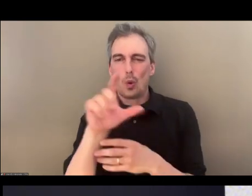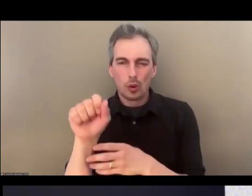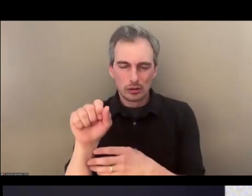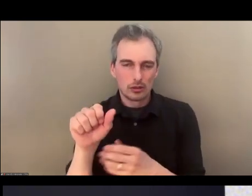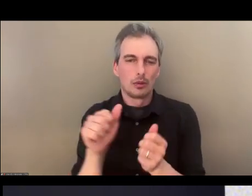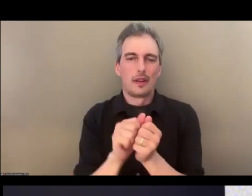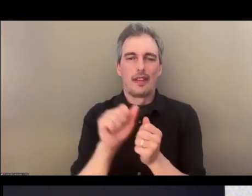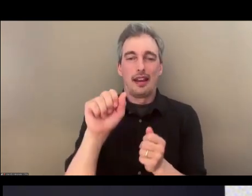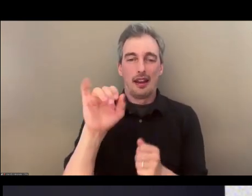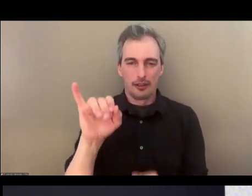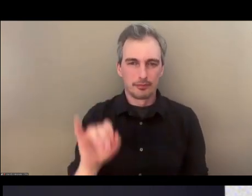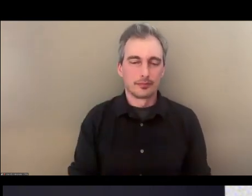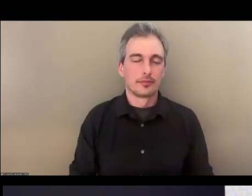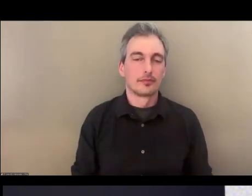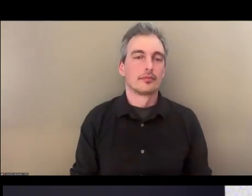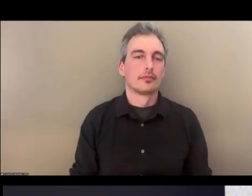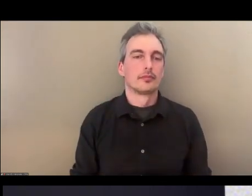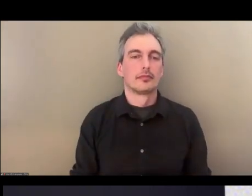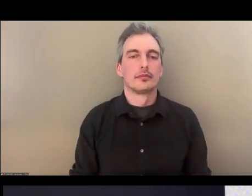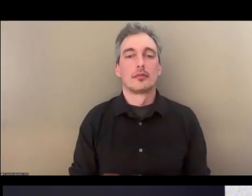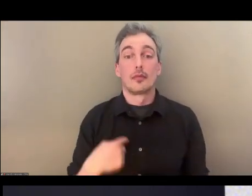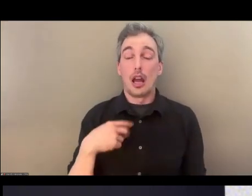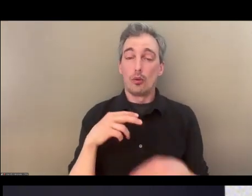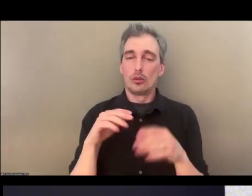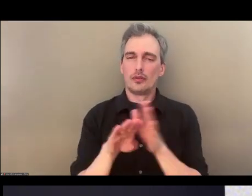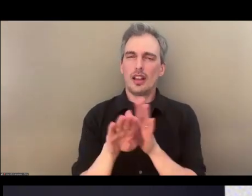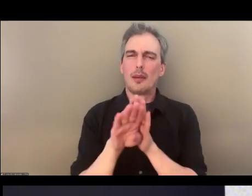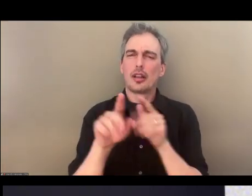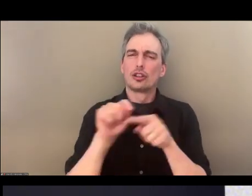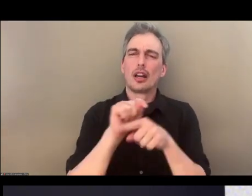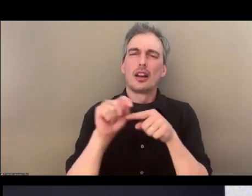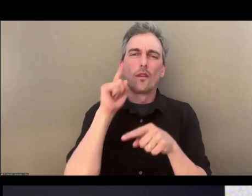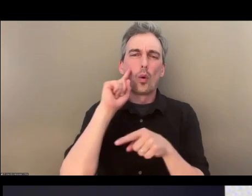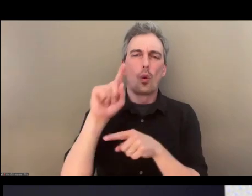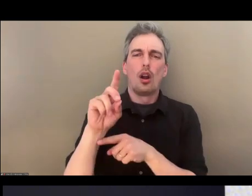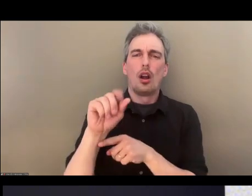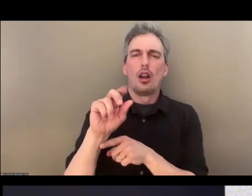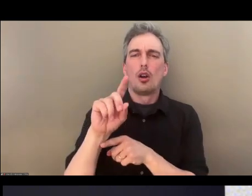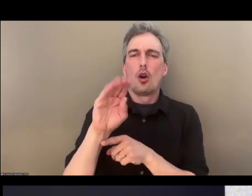And the group of people I was training were content authors and copy writers.